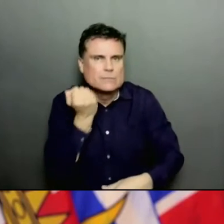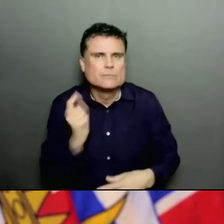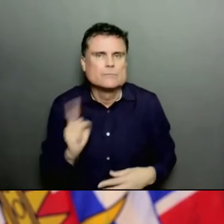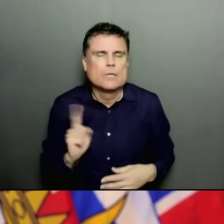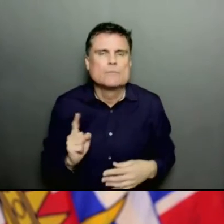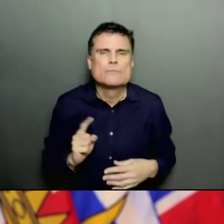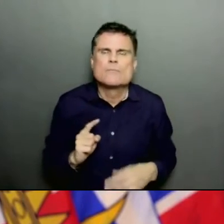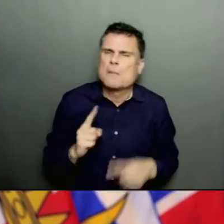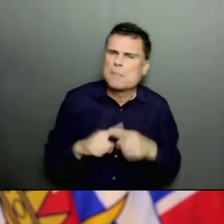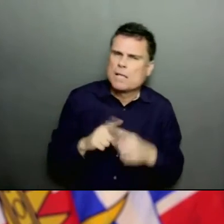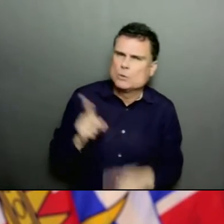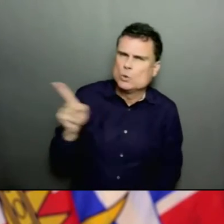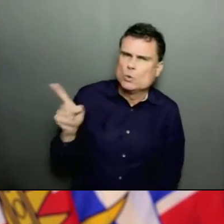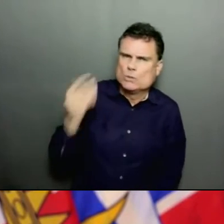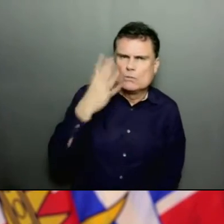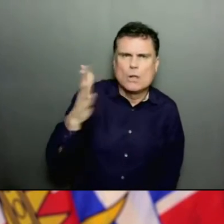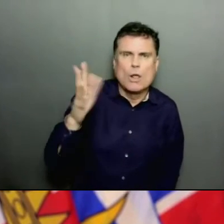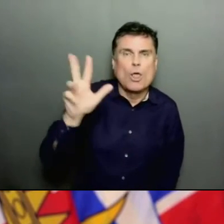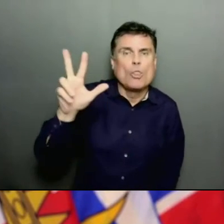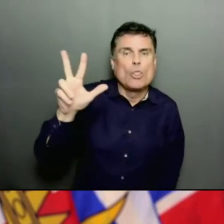said 32,963 today and the